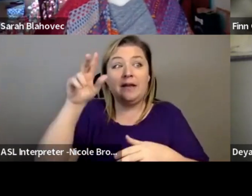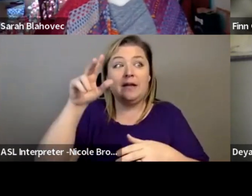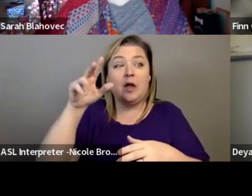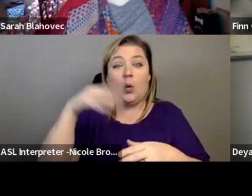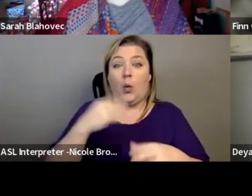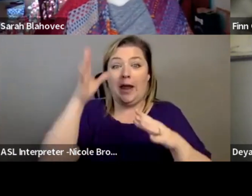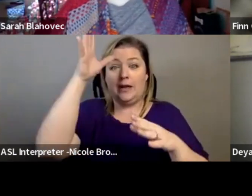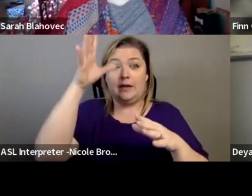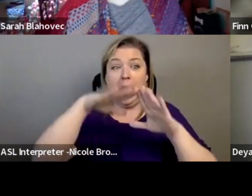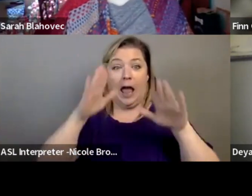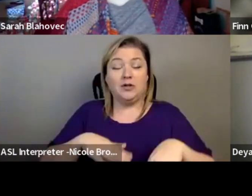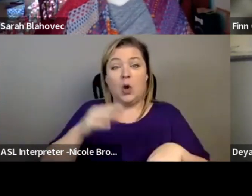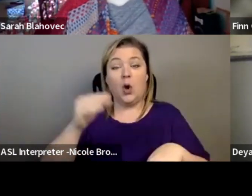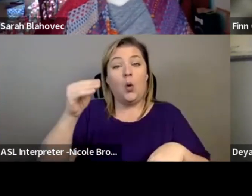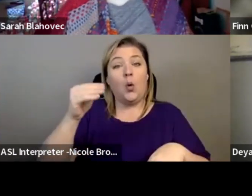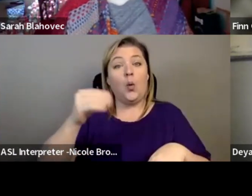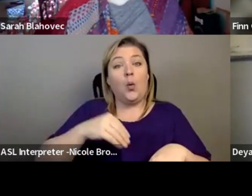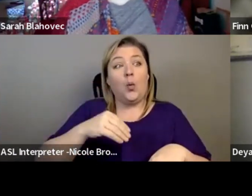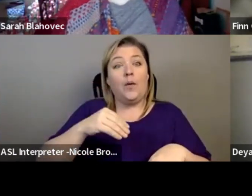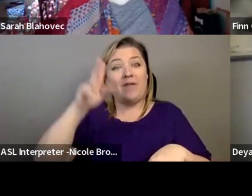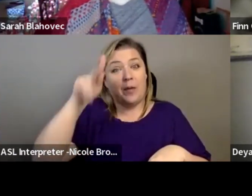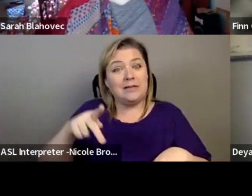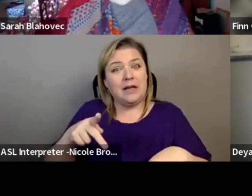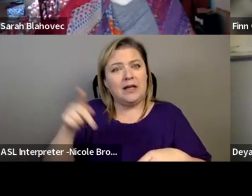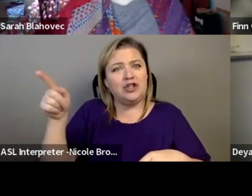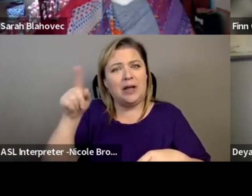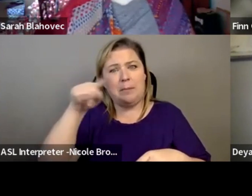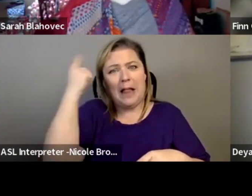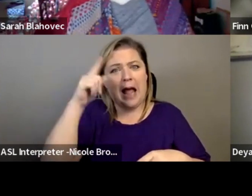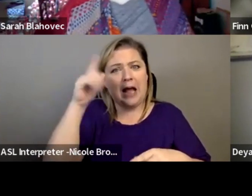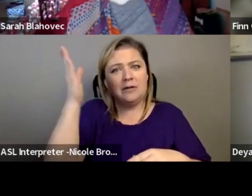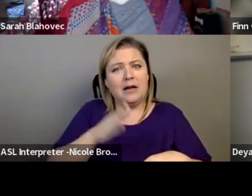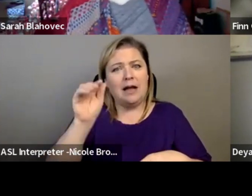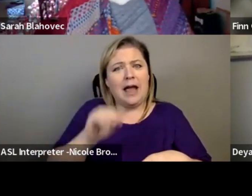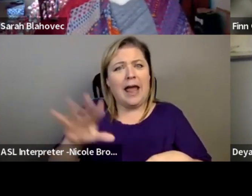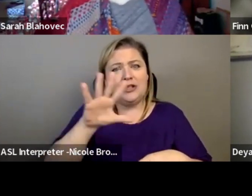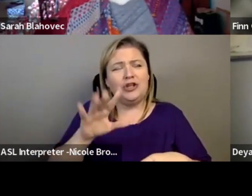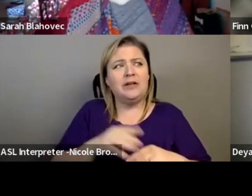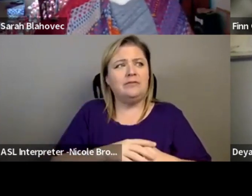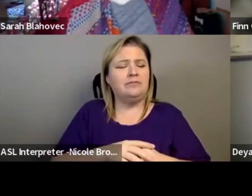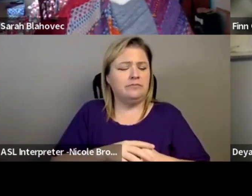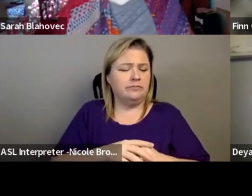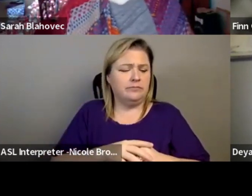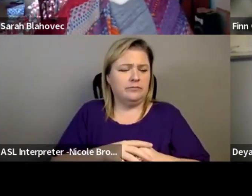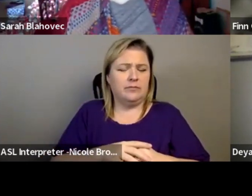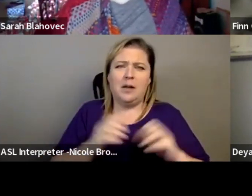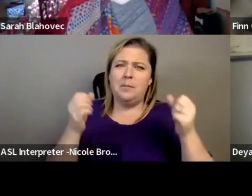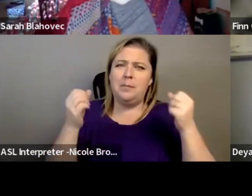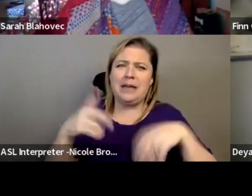black woman and Asian woman. And so often, some of these changes that we make under stress can